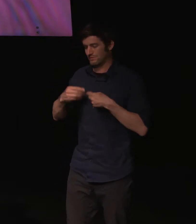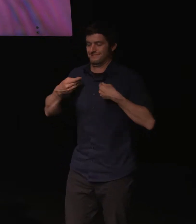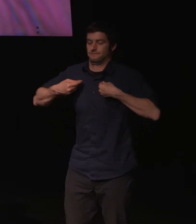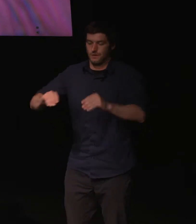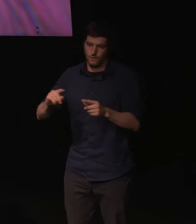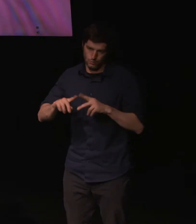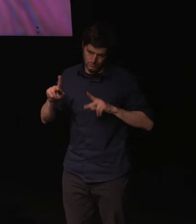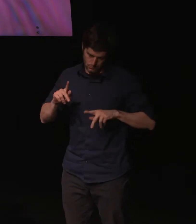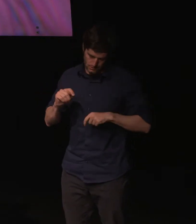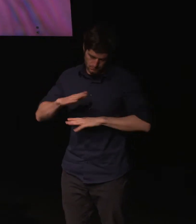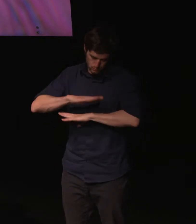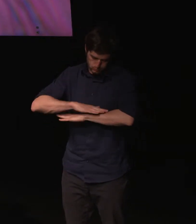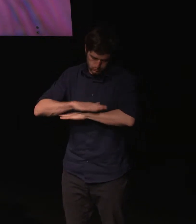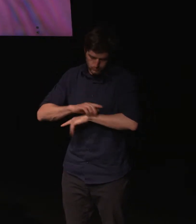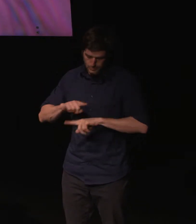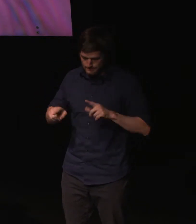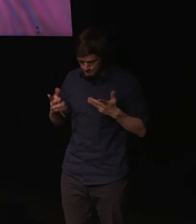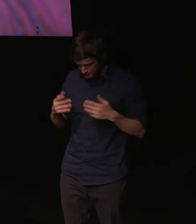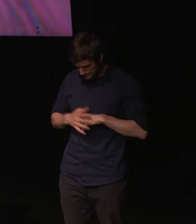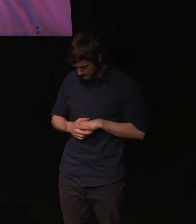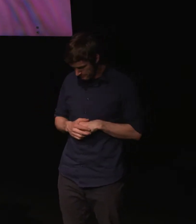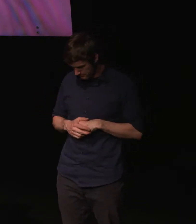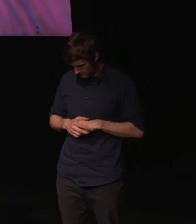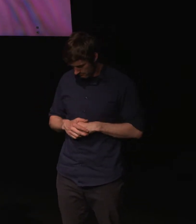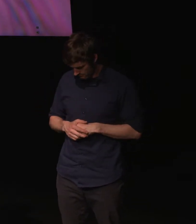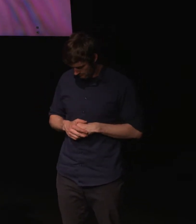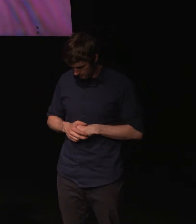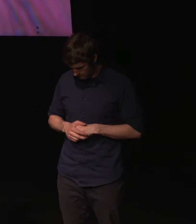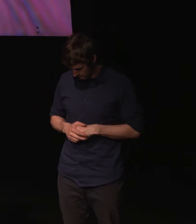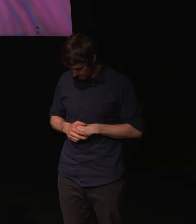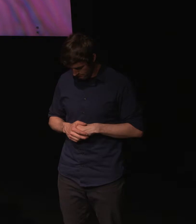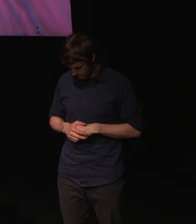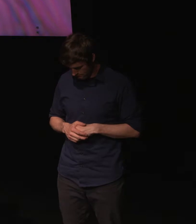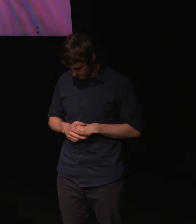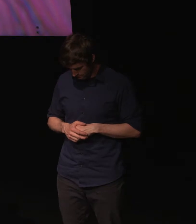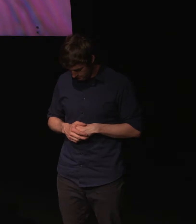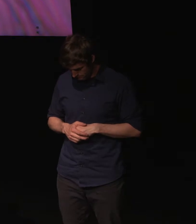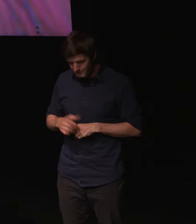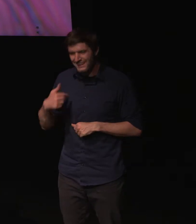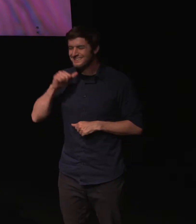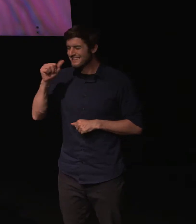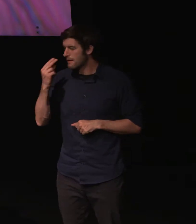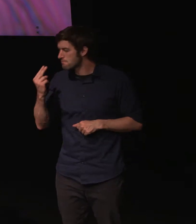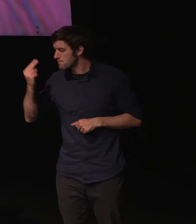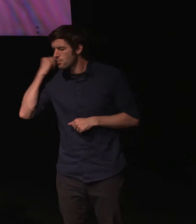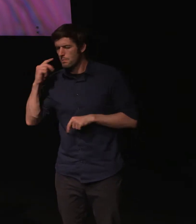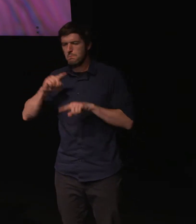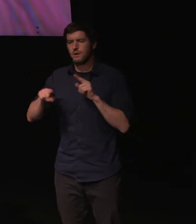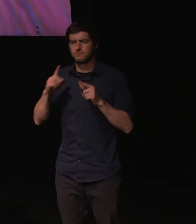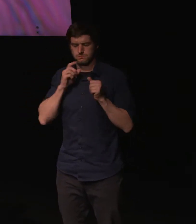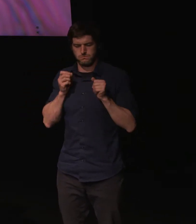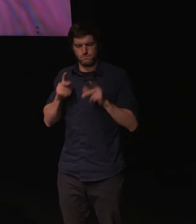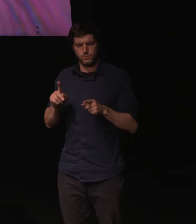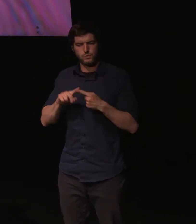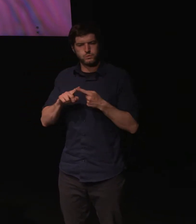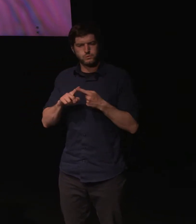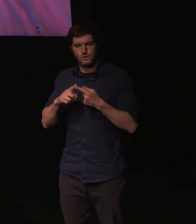But what it is, is an opportunity to talk to people about something that is so important to us,